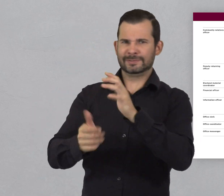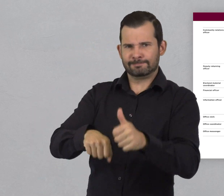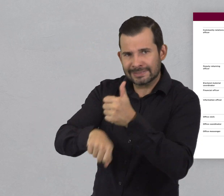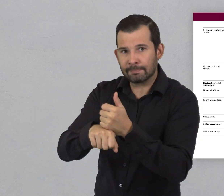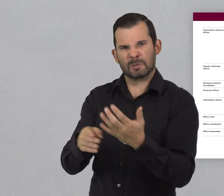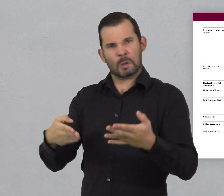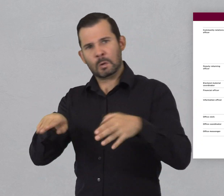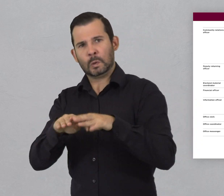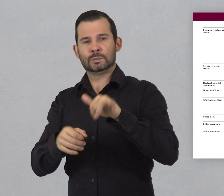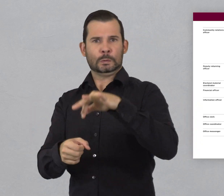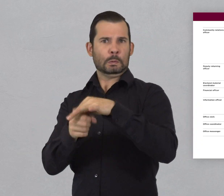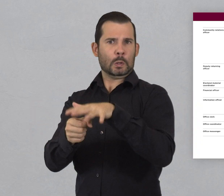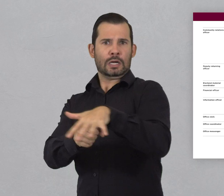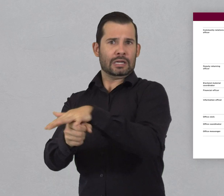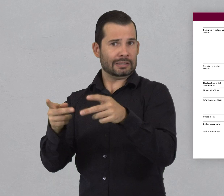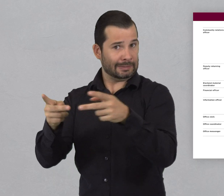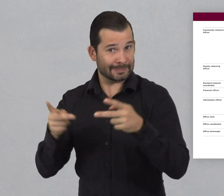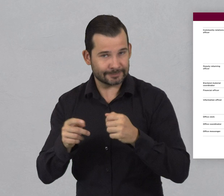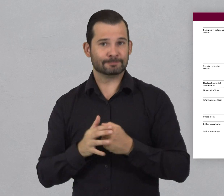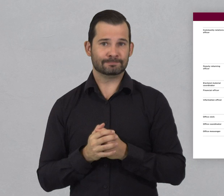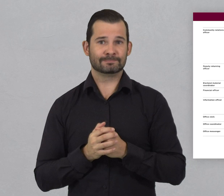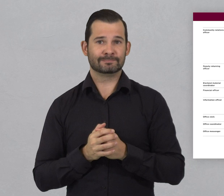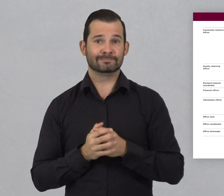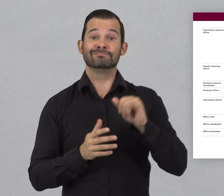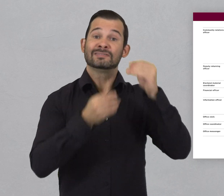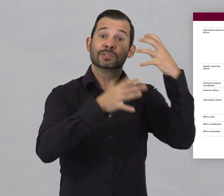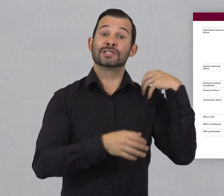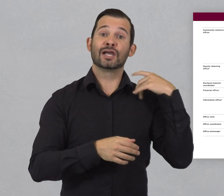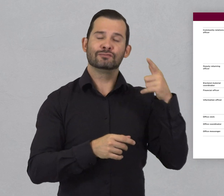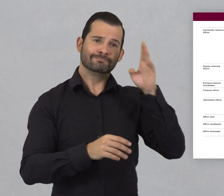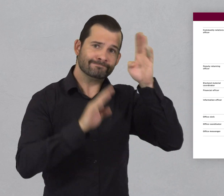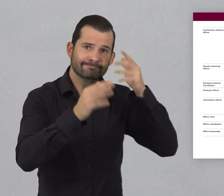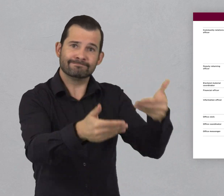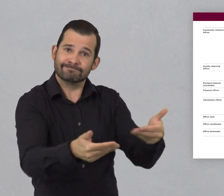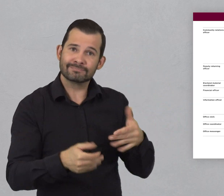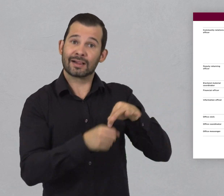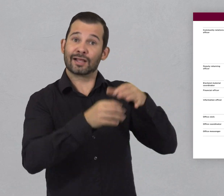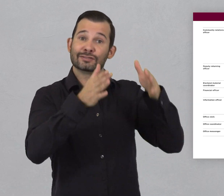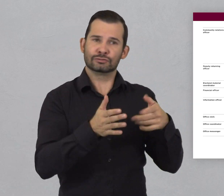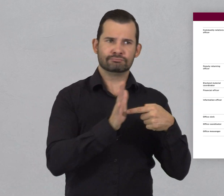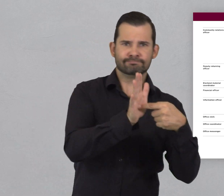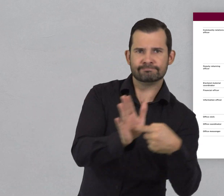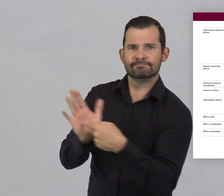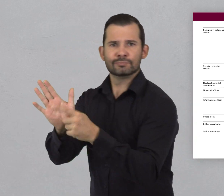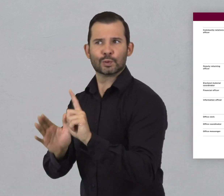helps to set up and close the polling place. The IO greets electors, directs them to the